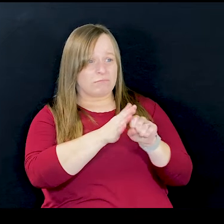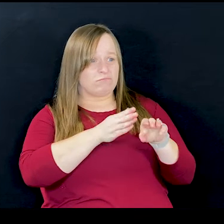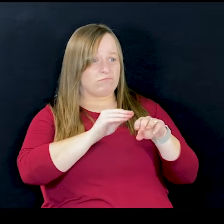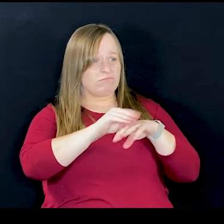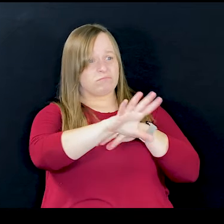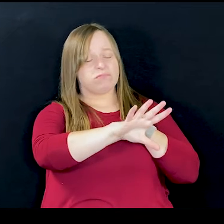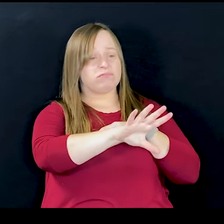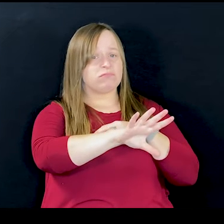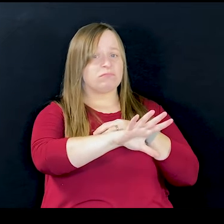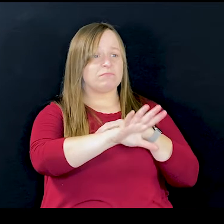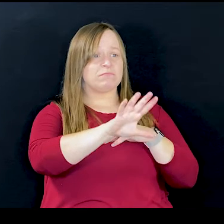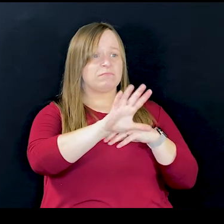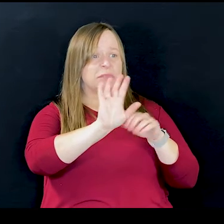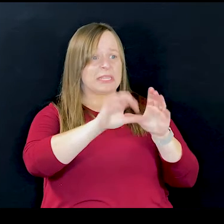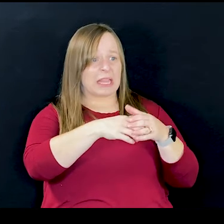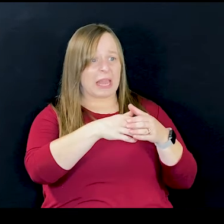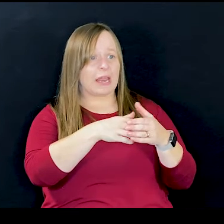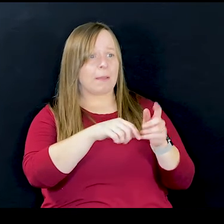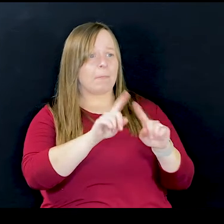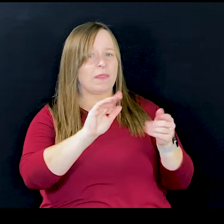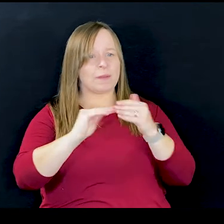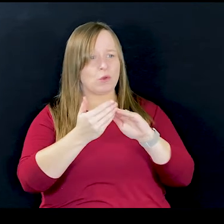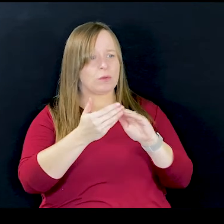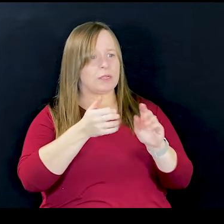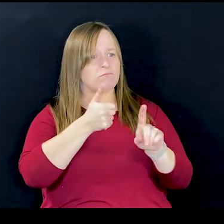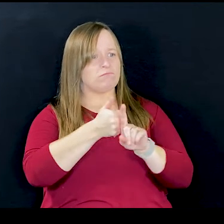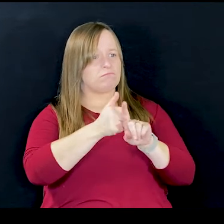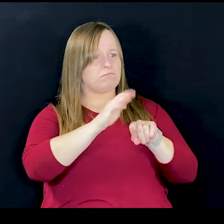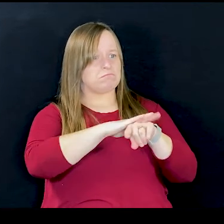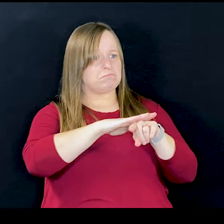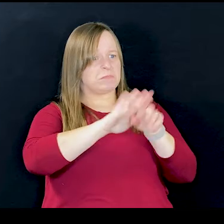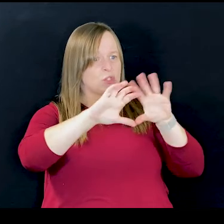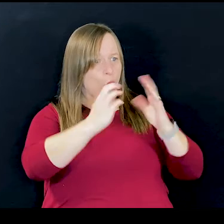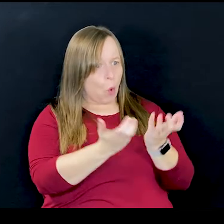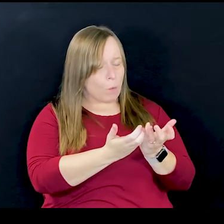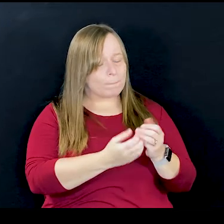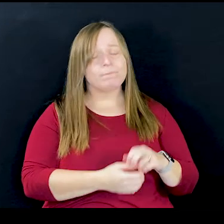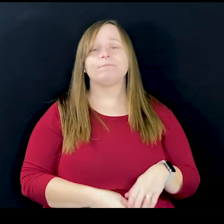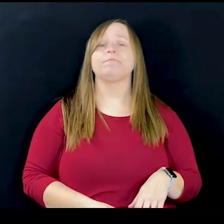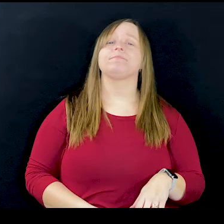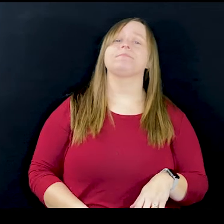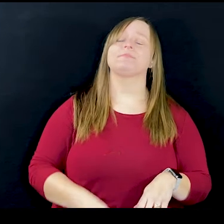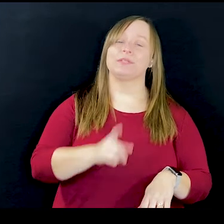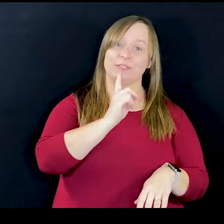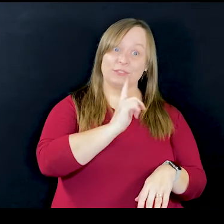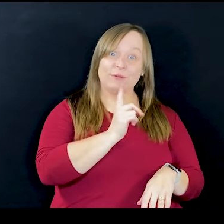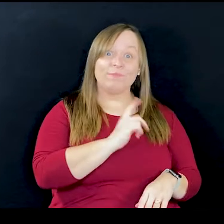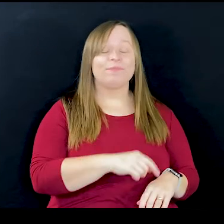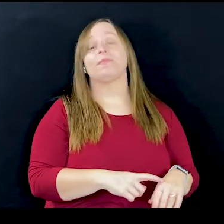and how it's not only affected the clinic, but the community as a whole? Yeah, I just wanted to say,